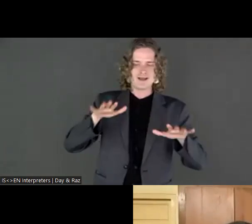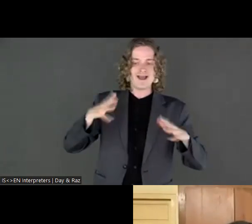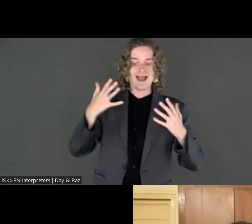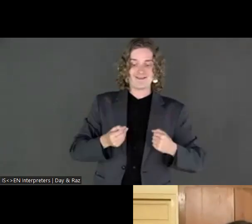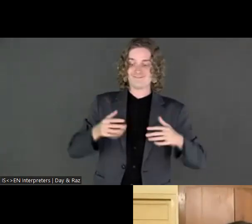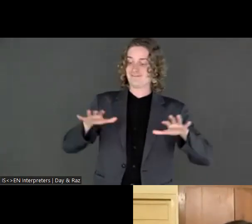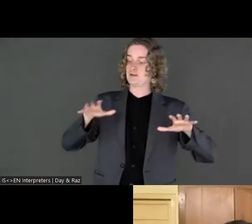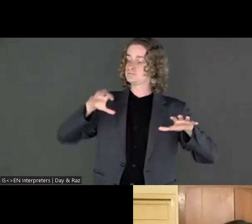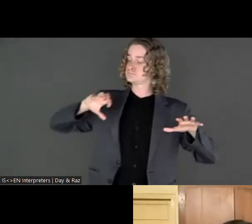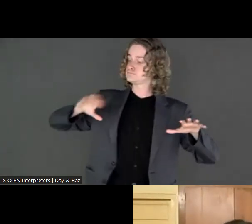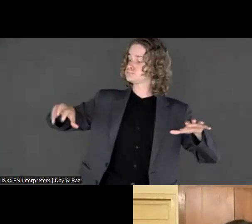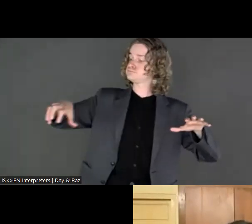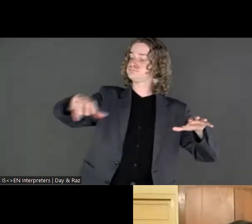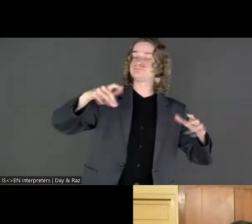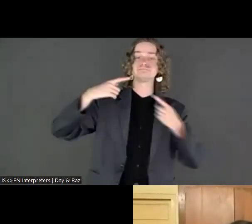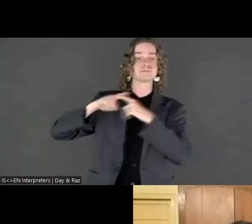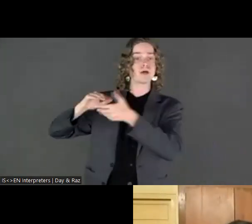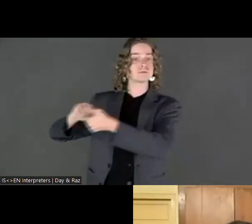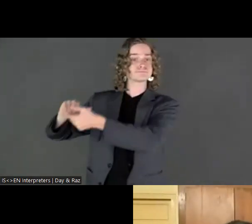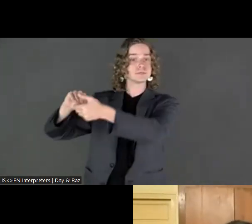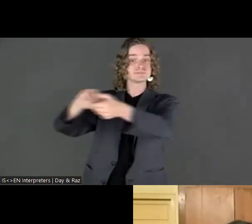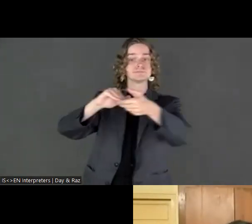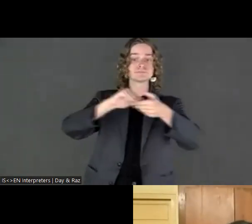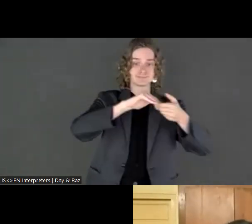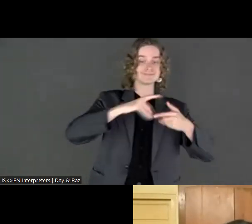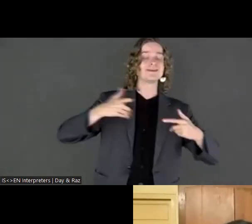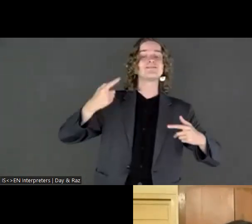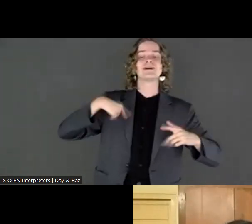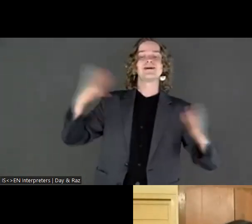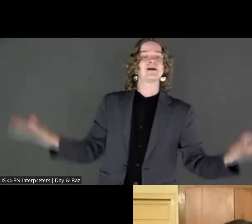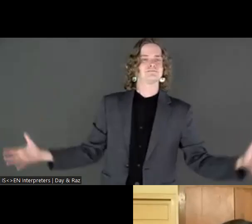next step is how do we leverage that expertise to bring it to the grassroot level? Thanks.